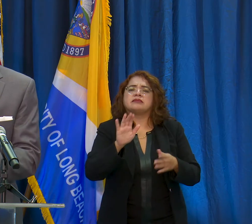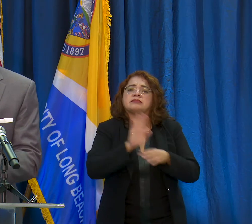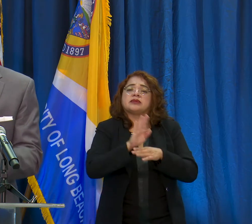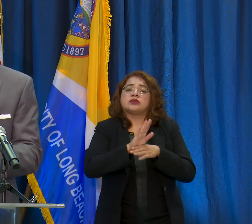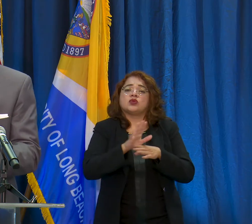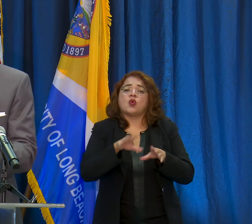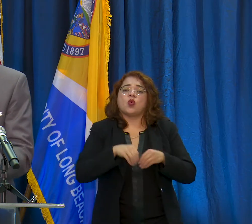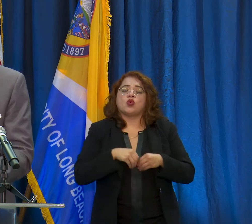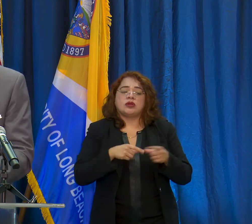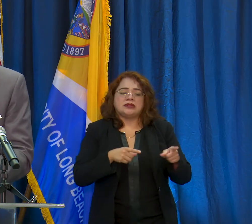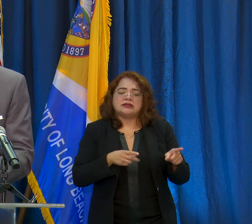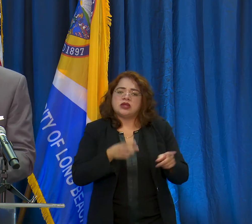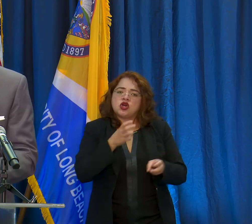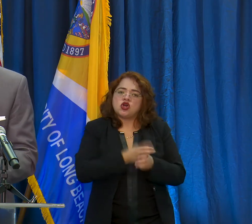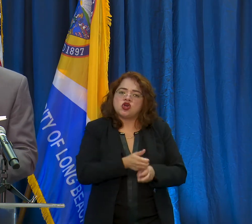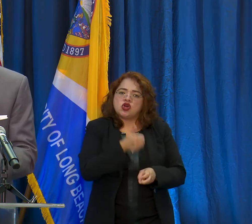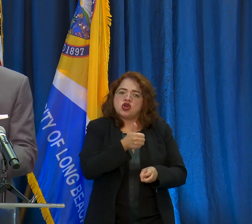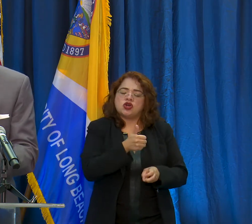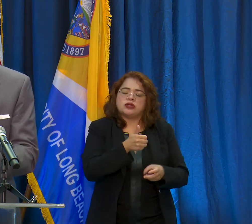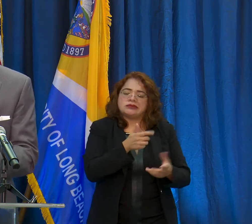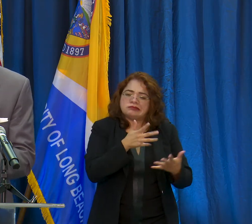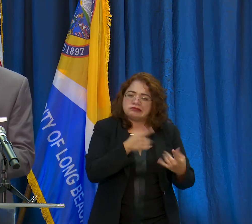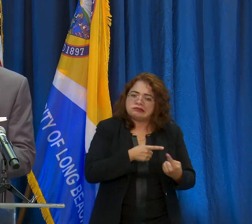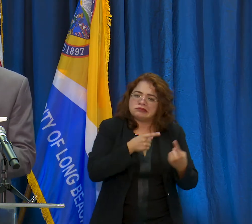higher financial hardship, so lower median income,